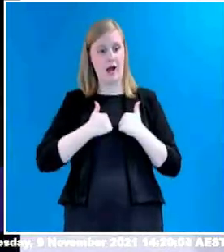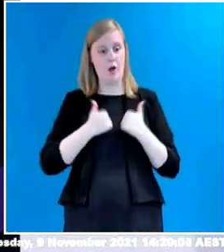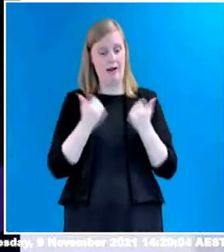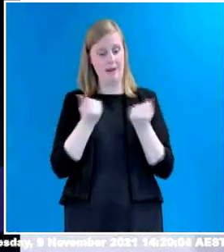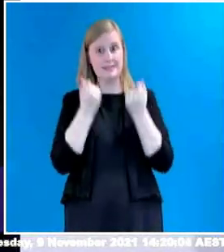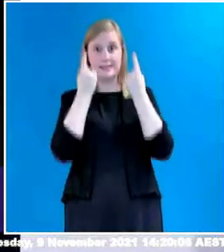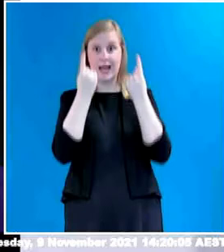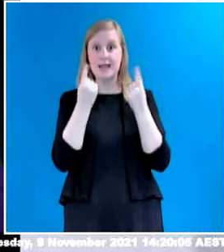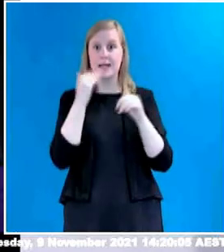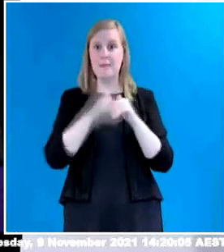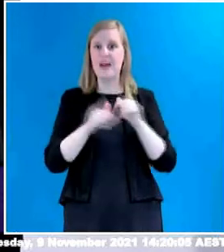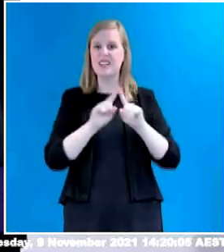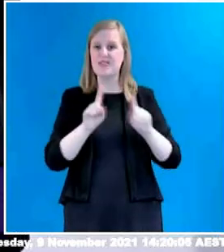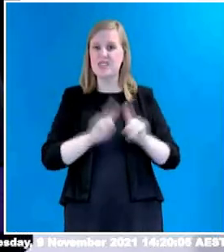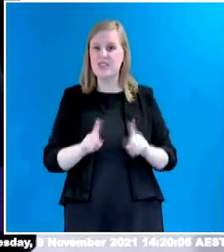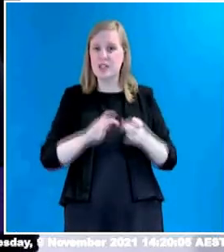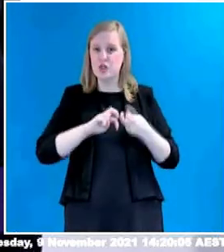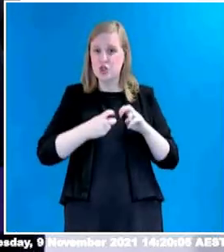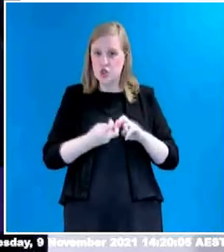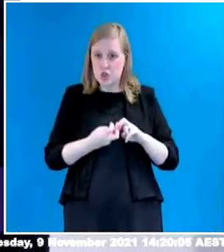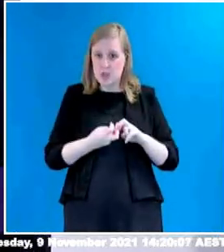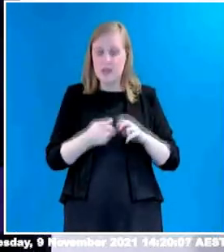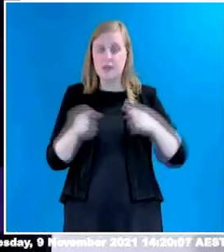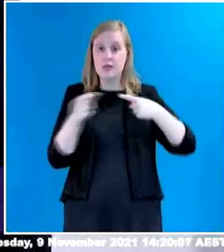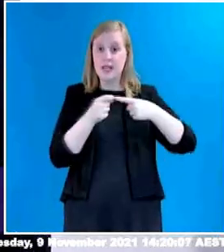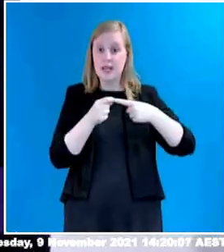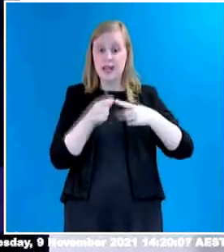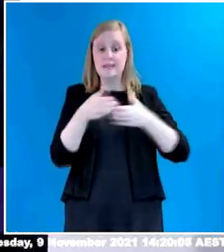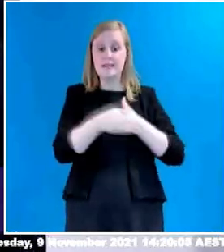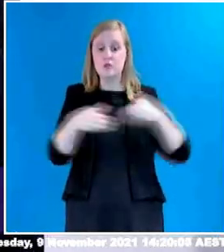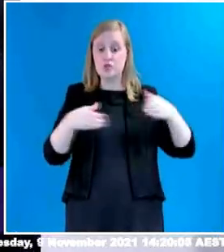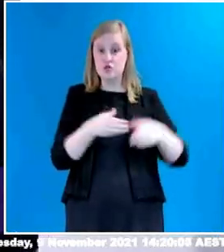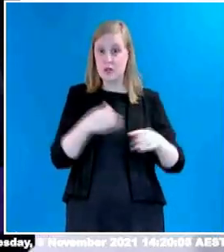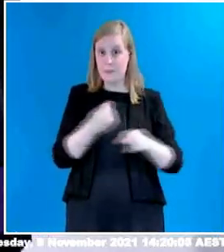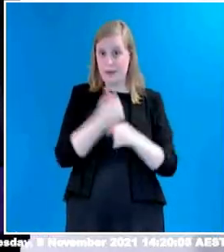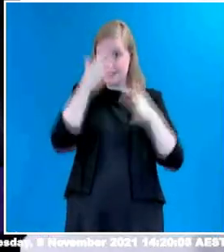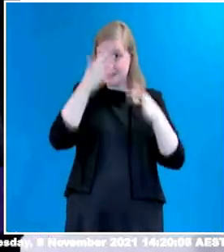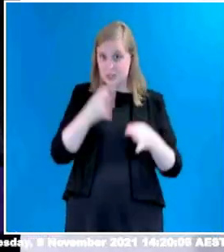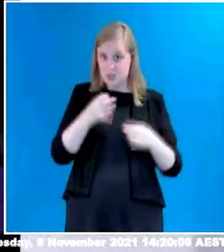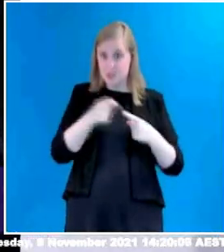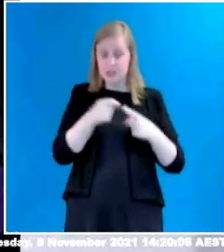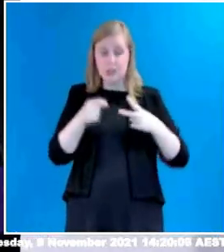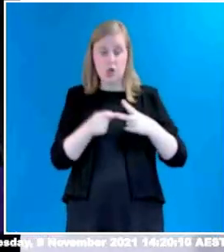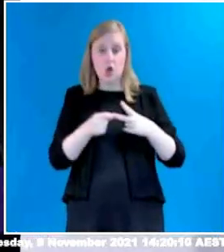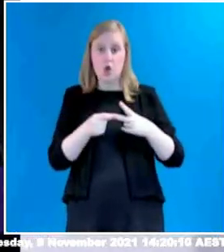decision-making, compulsory assistance or treatment of disabled persons and the